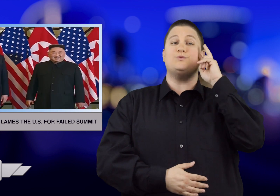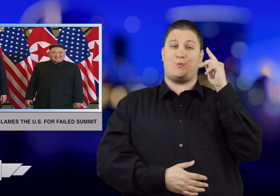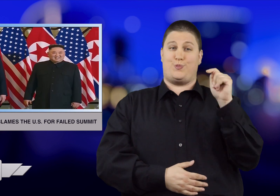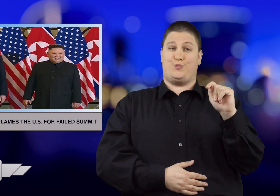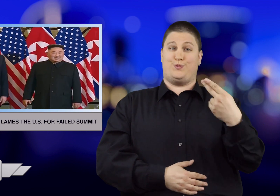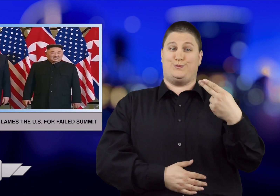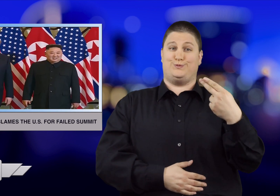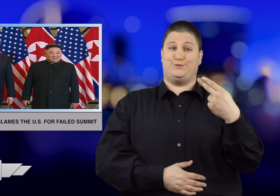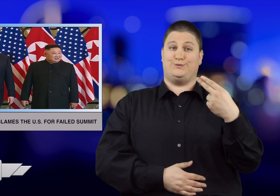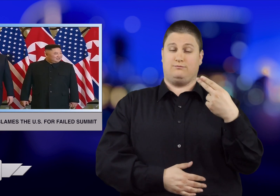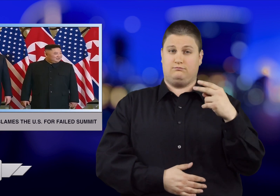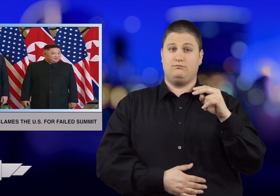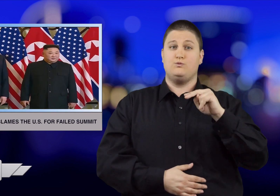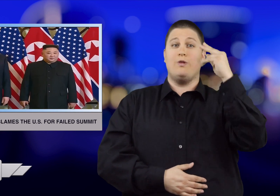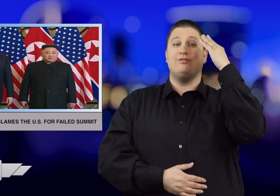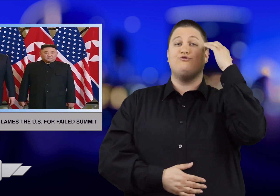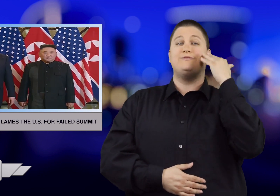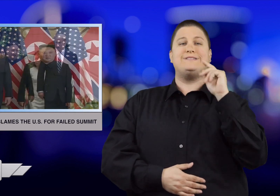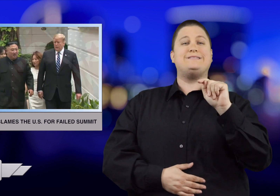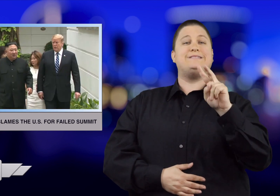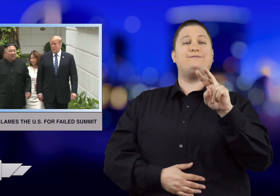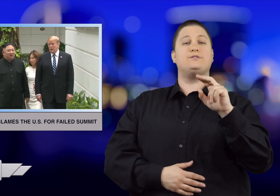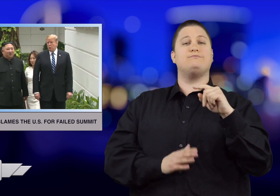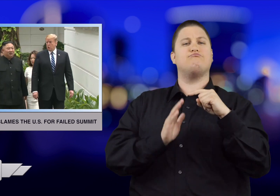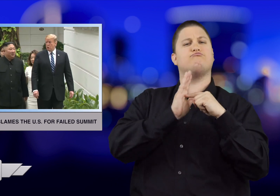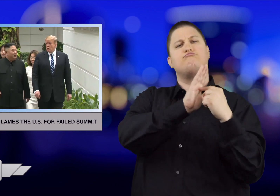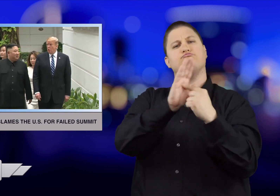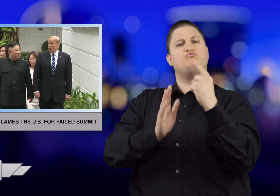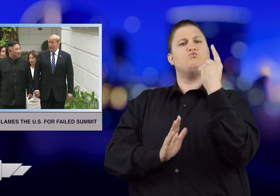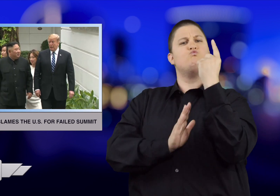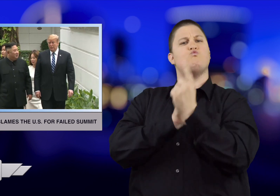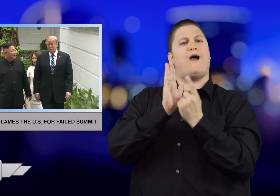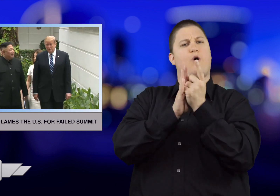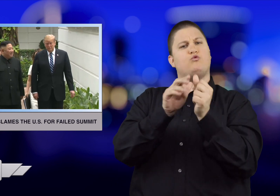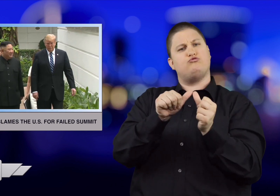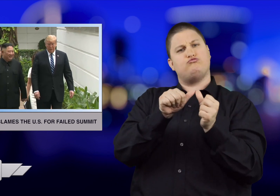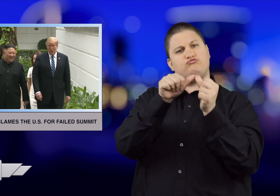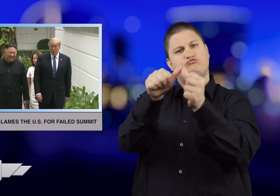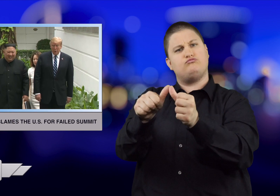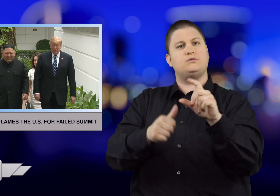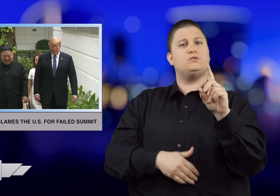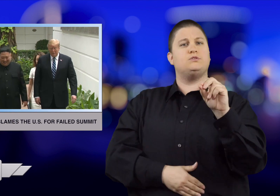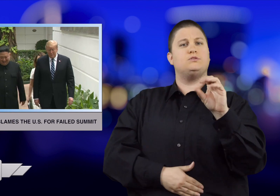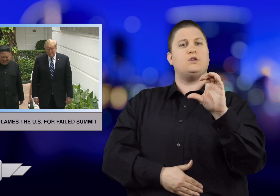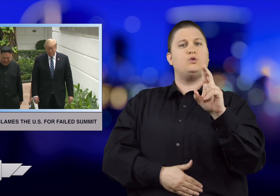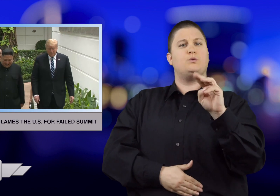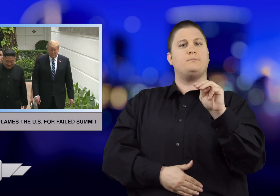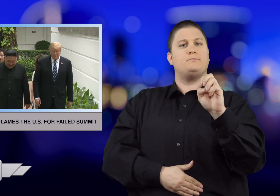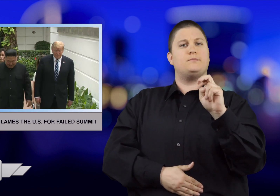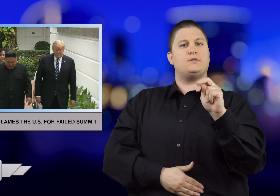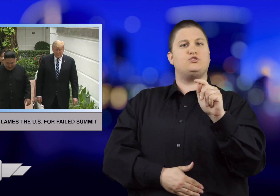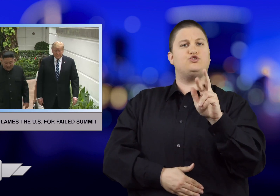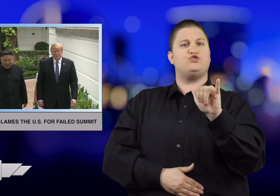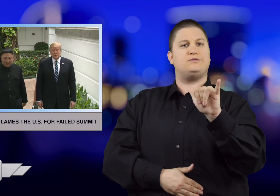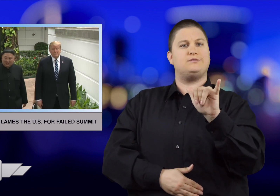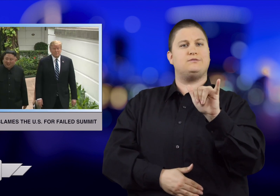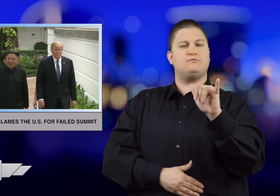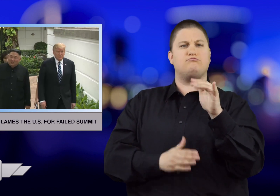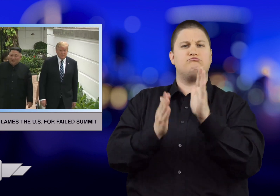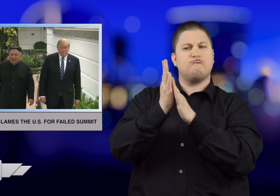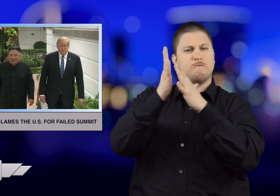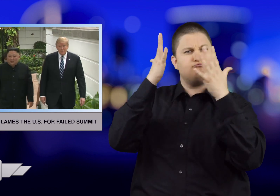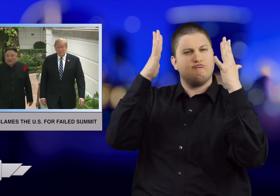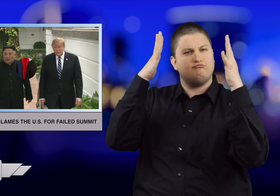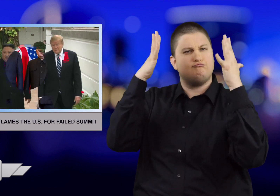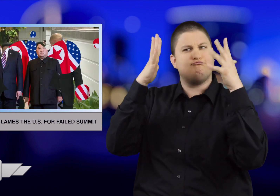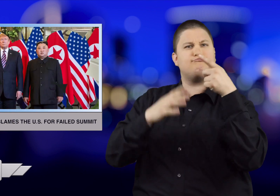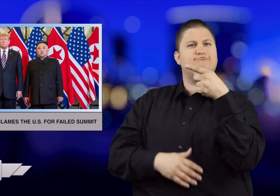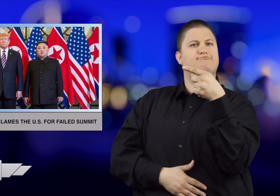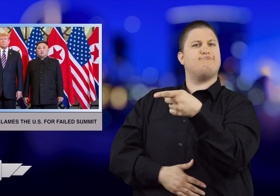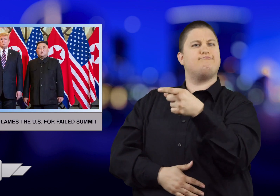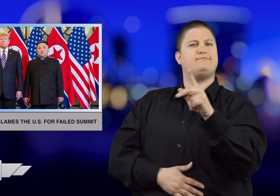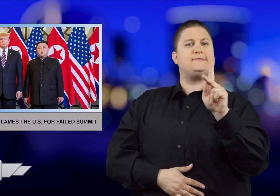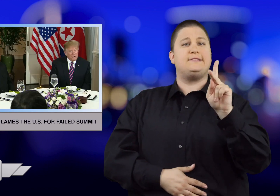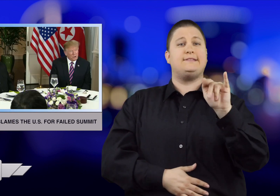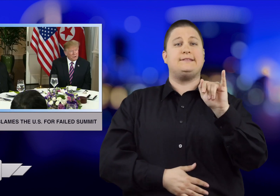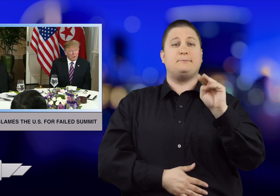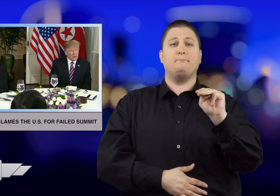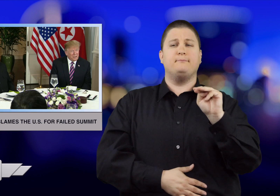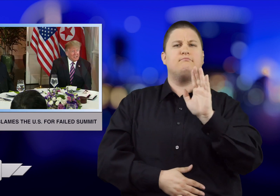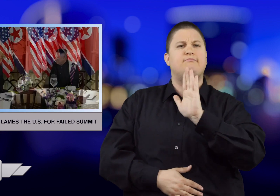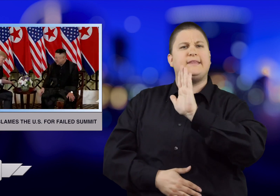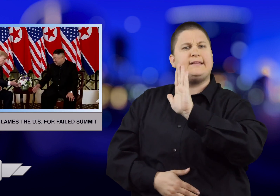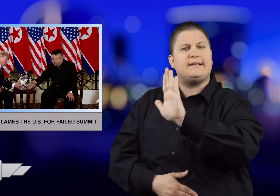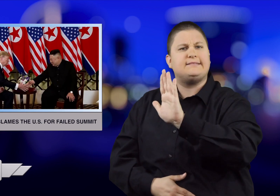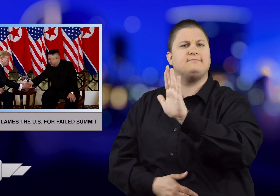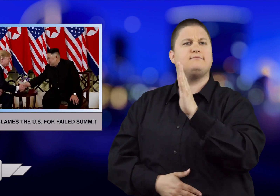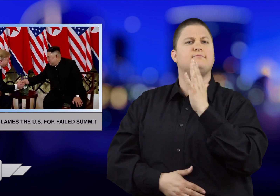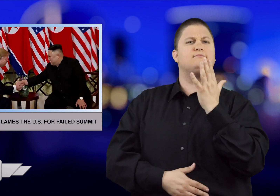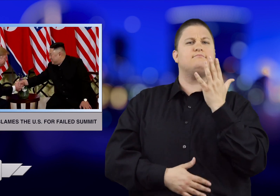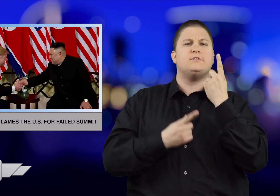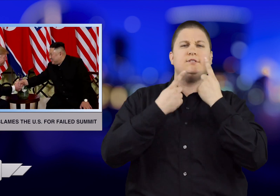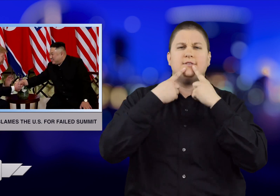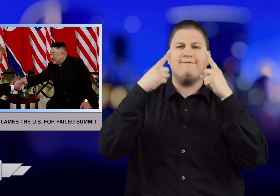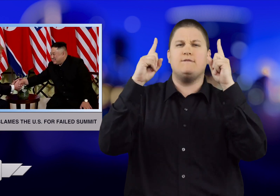On Thursday North Korean TV showed an hour-long documentary praising what it called Kim's